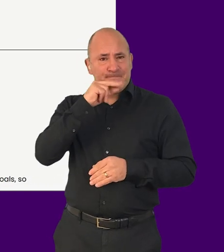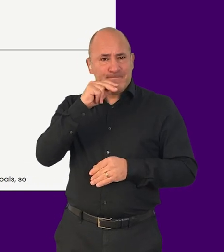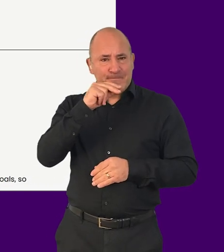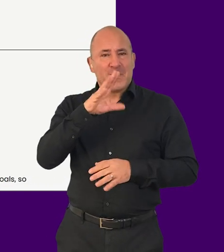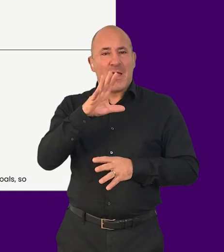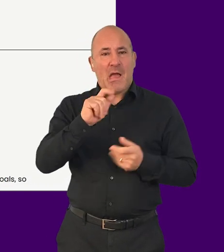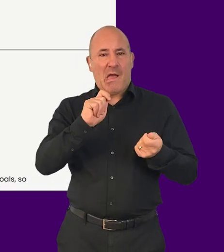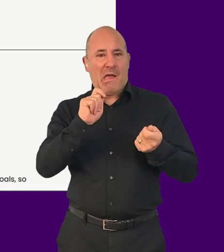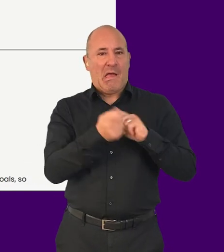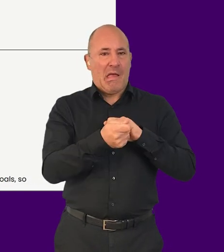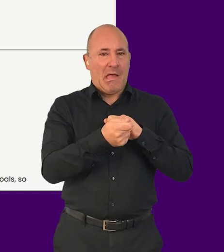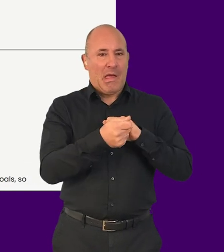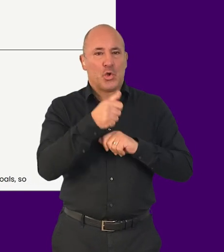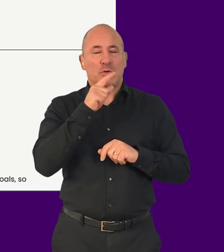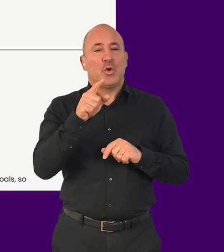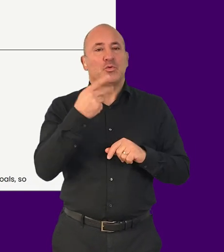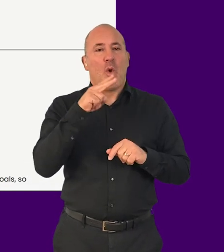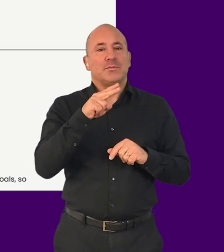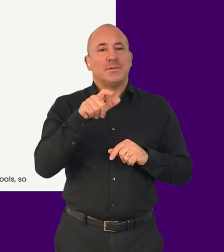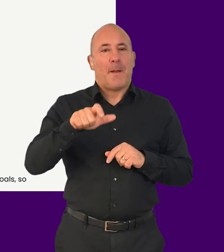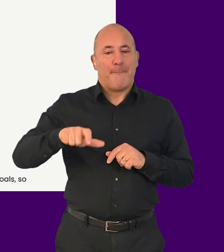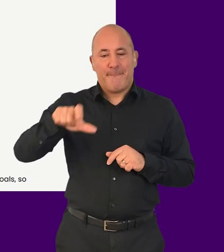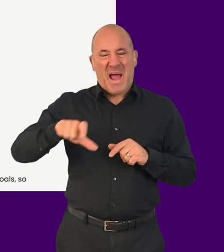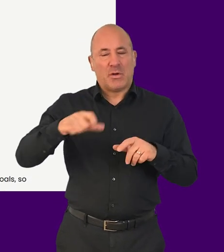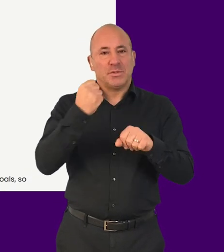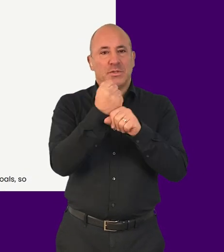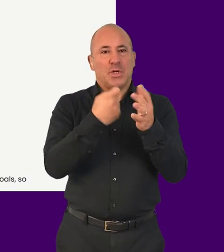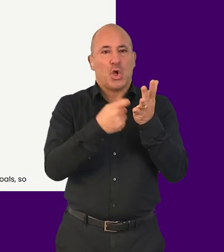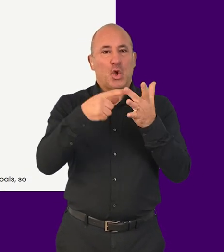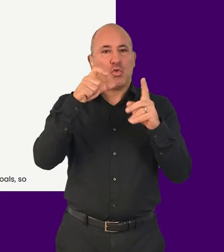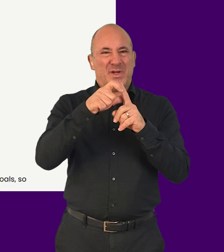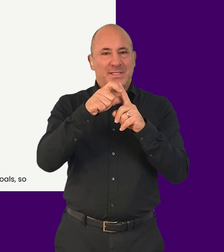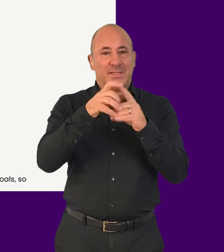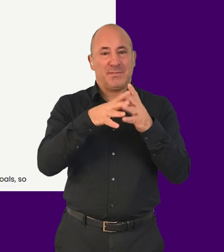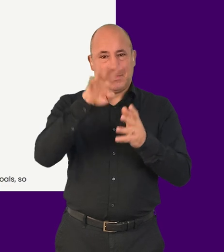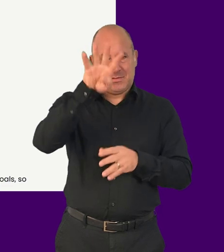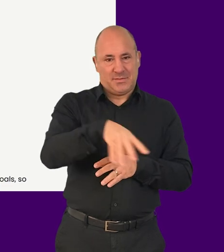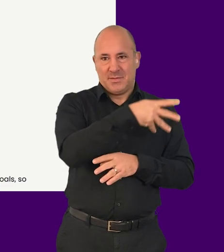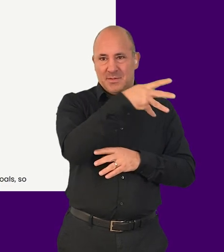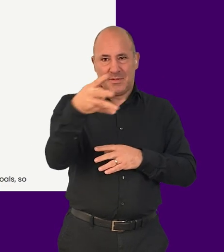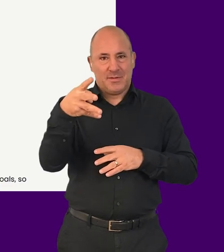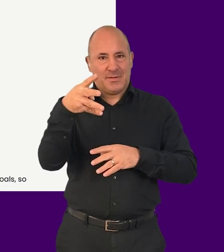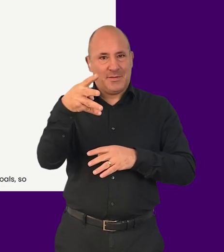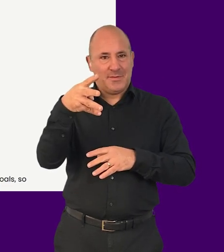can use alternative approaches such as MouseGrid, which overlays a grid on the page.